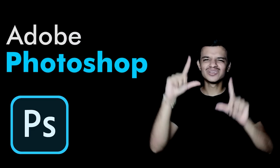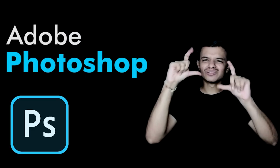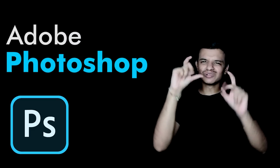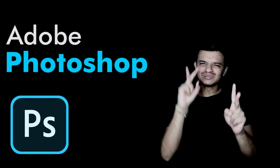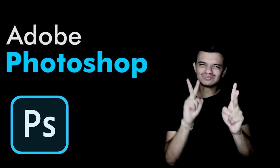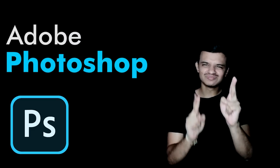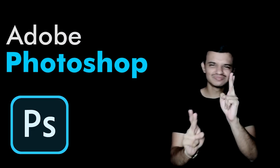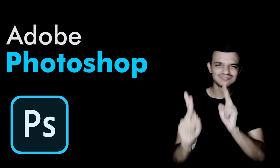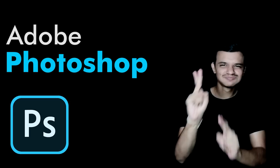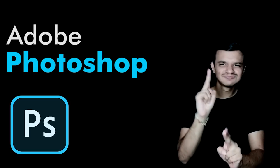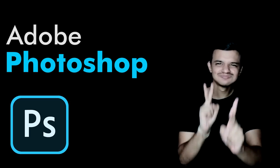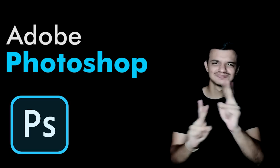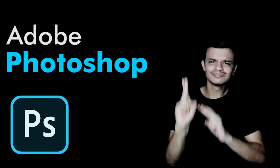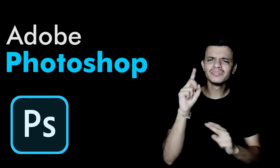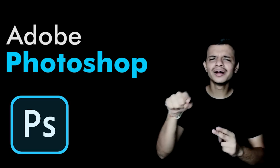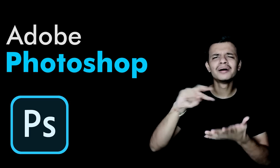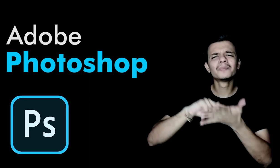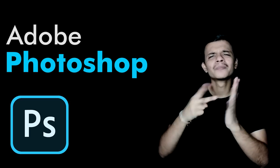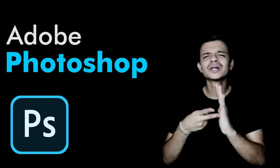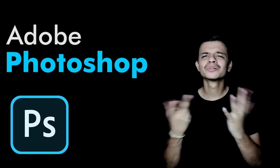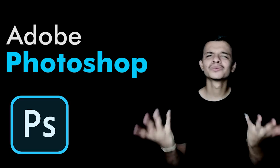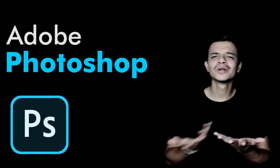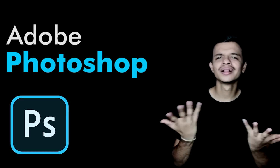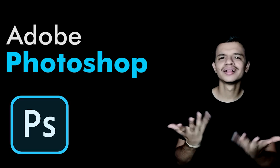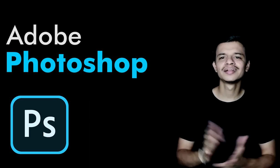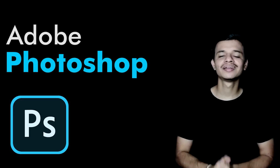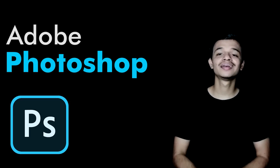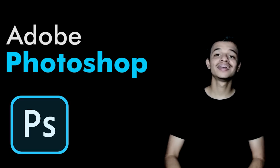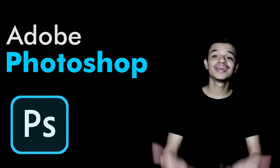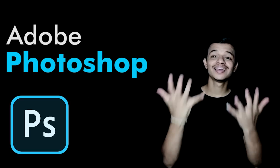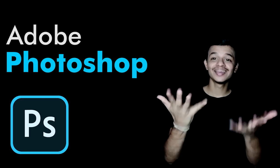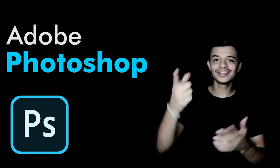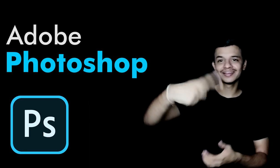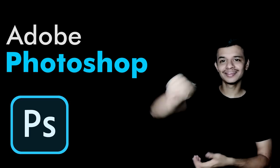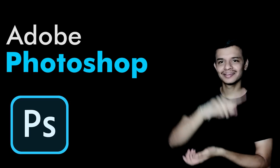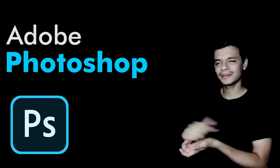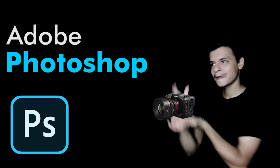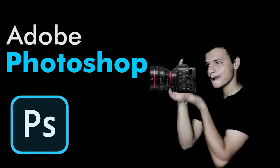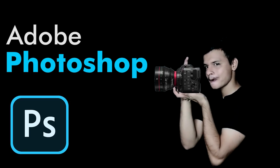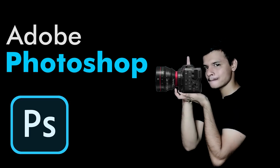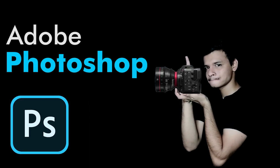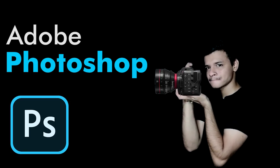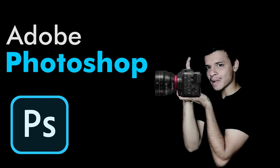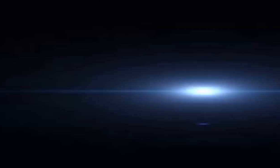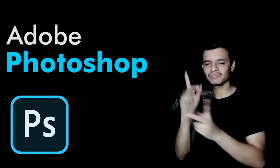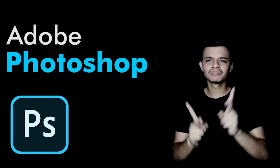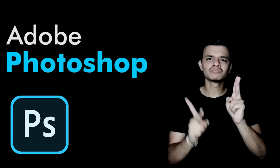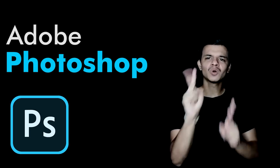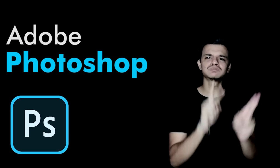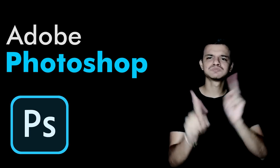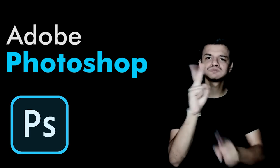1). Photo editing means you can edit photo if you are photoshooter.